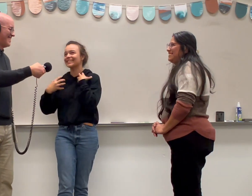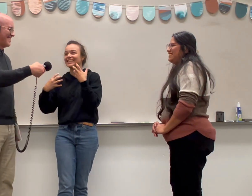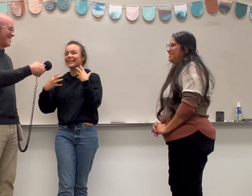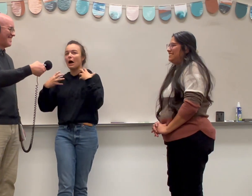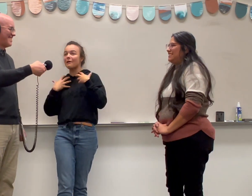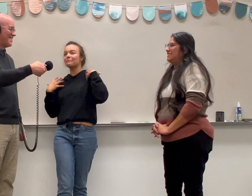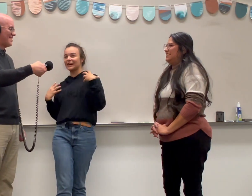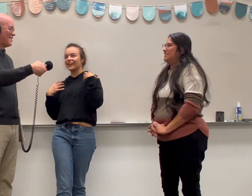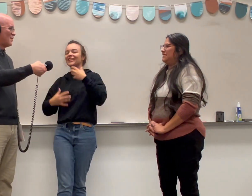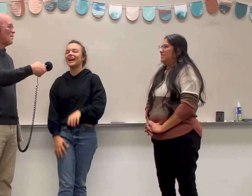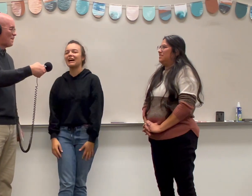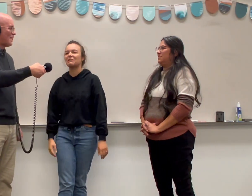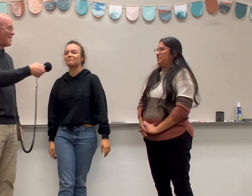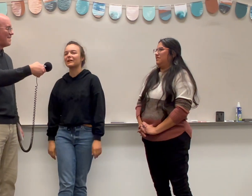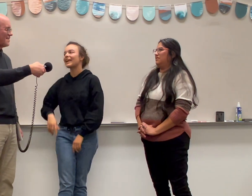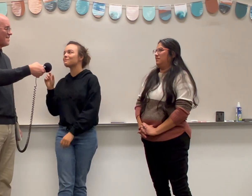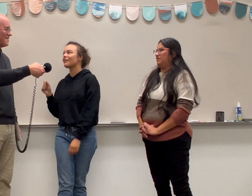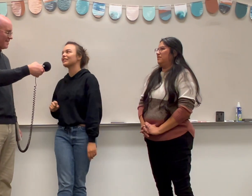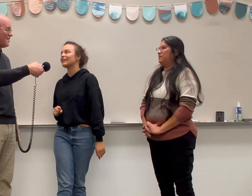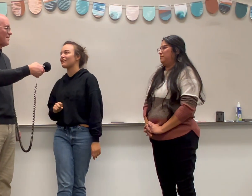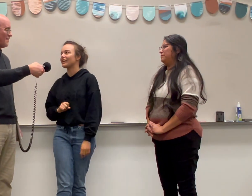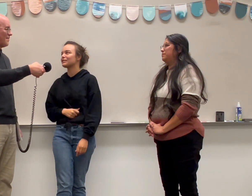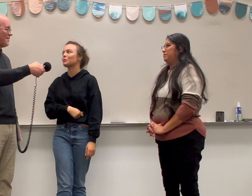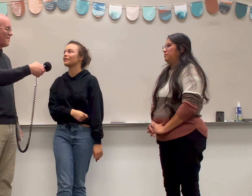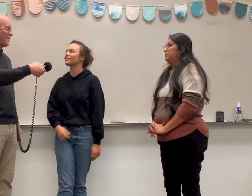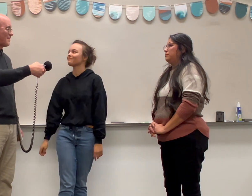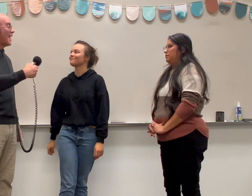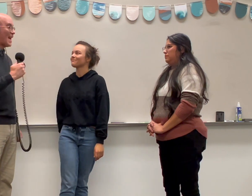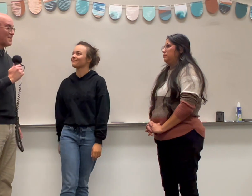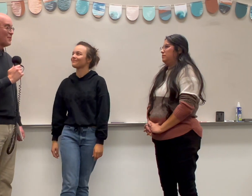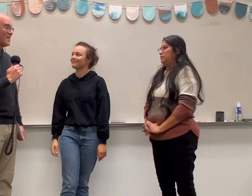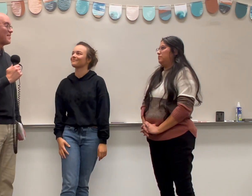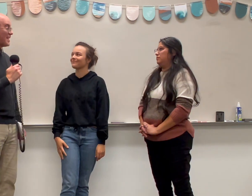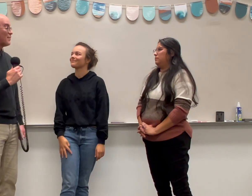actually a member of um but I am definitely an advocate and supporter of absolutely and thank